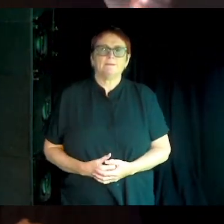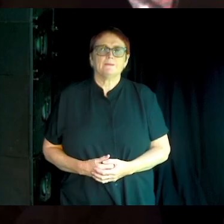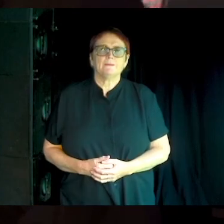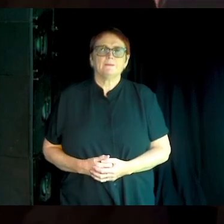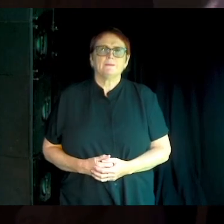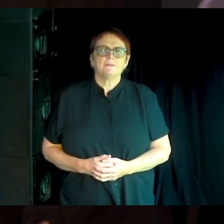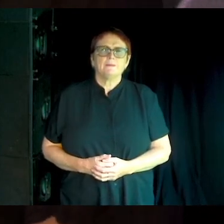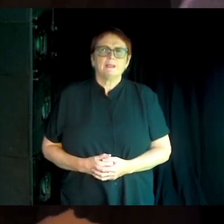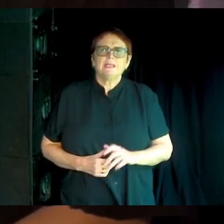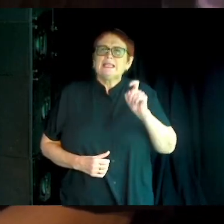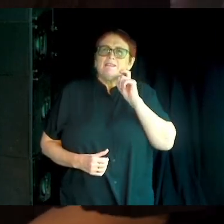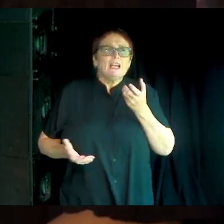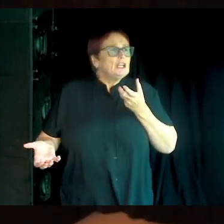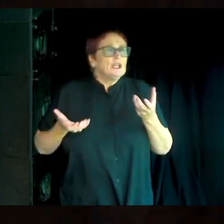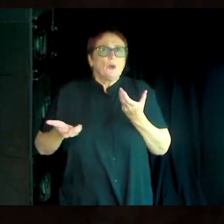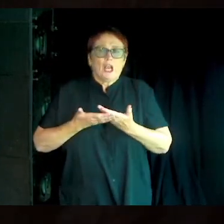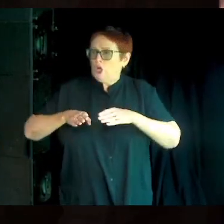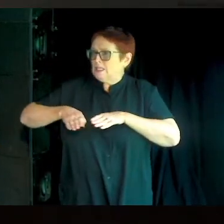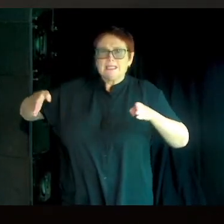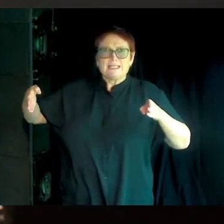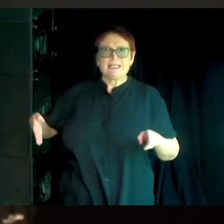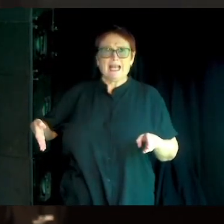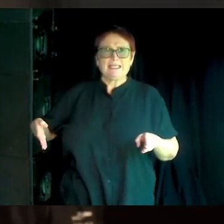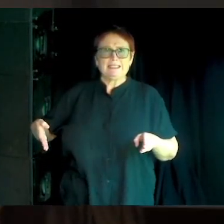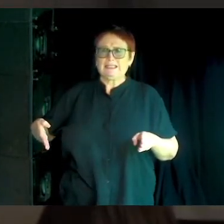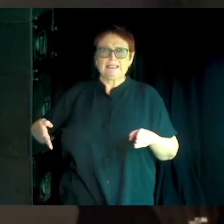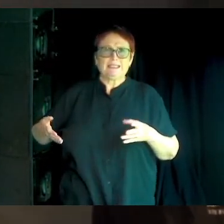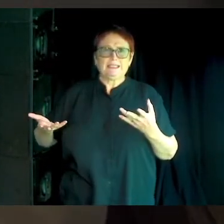it's funny how when you're cooking at the stage it's like you are running away and try to